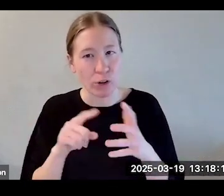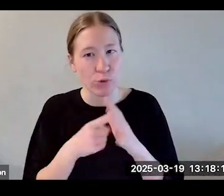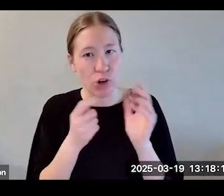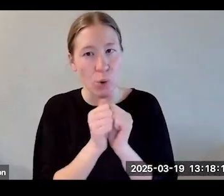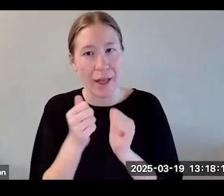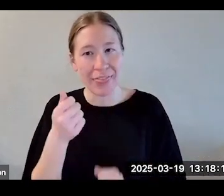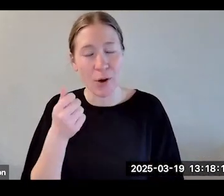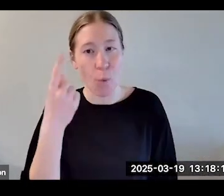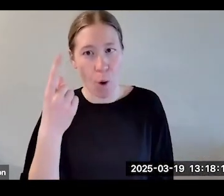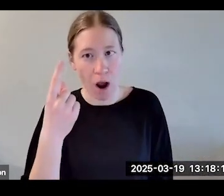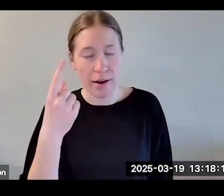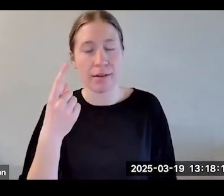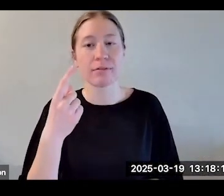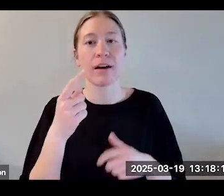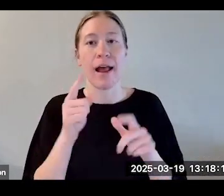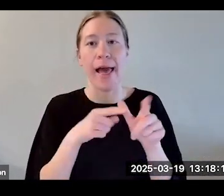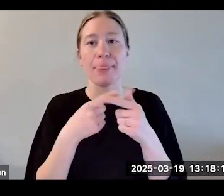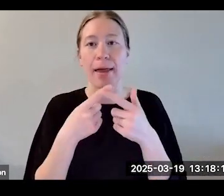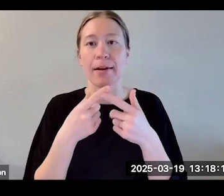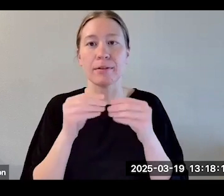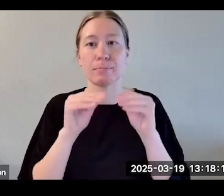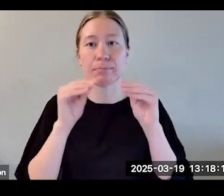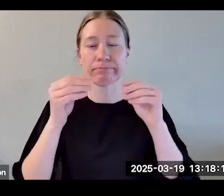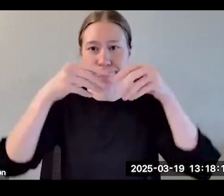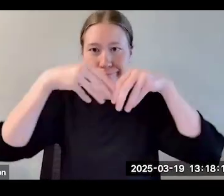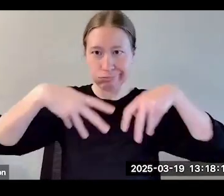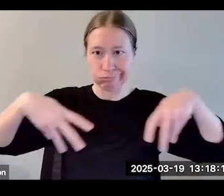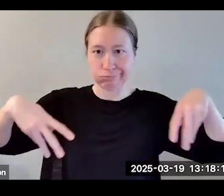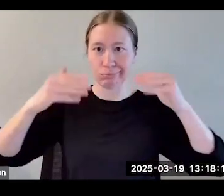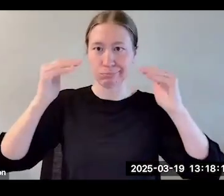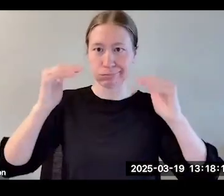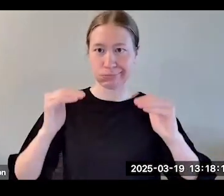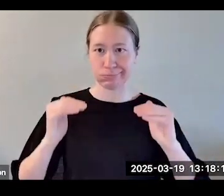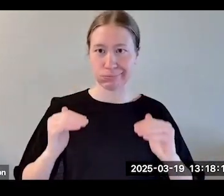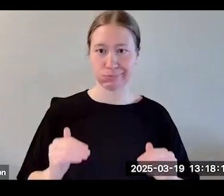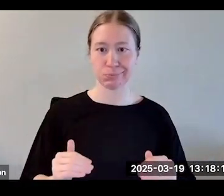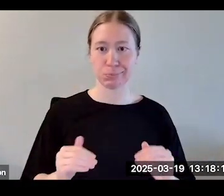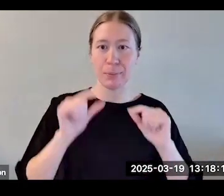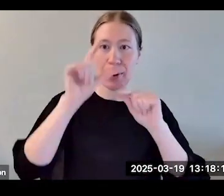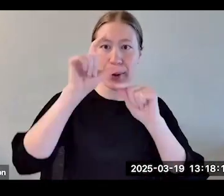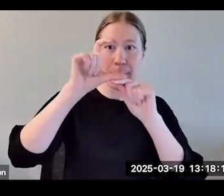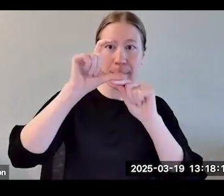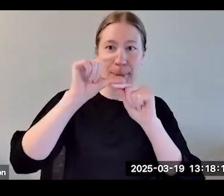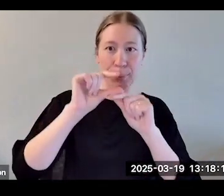heading level three, using those headings hierarchically. So in the image on the screen right now,